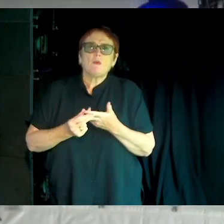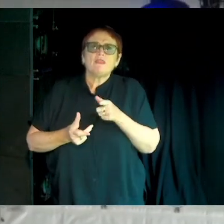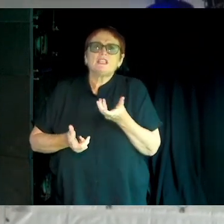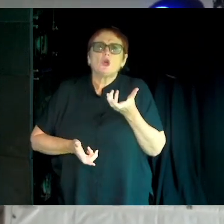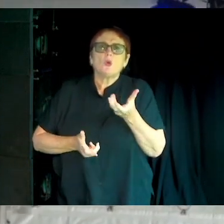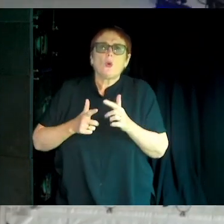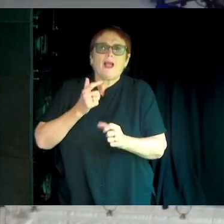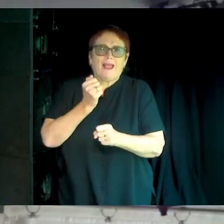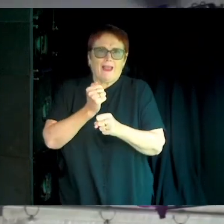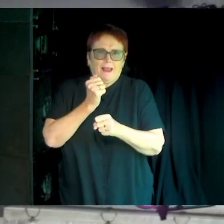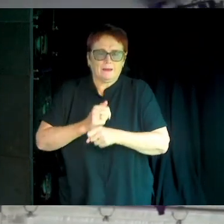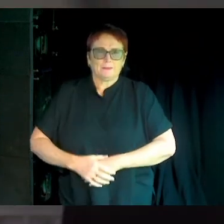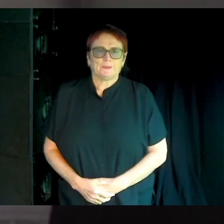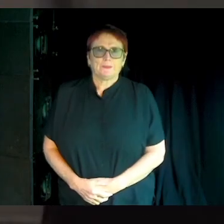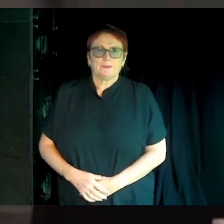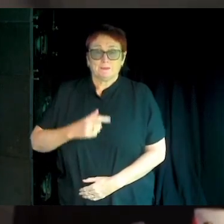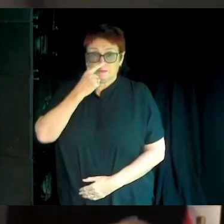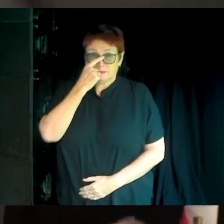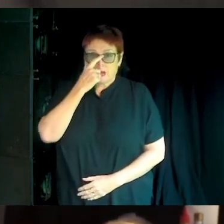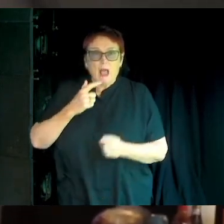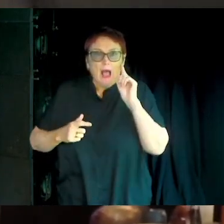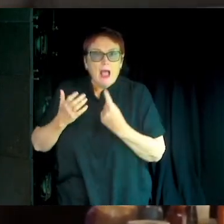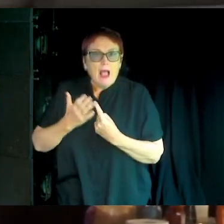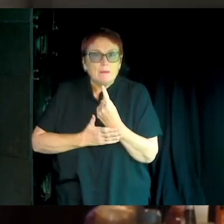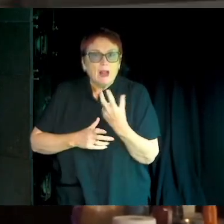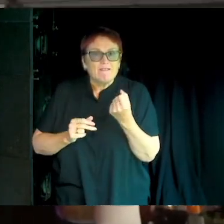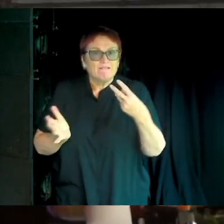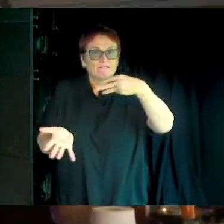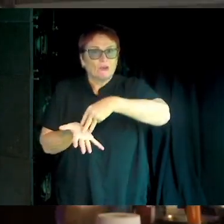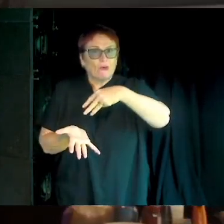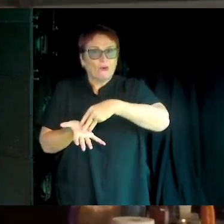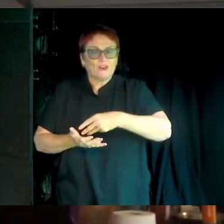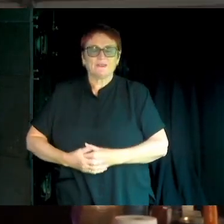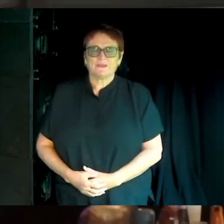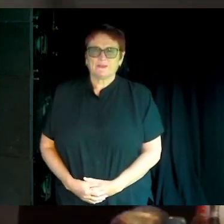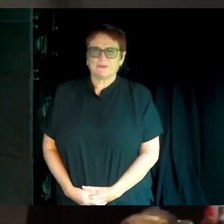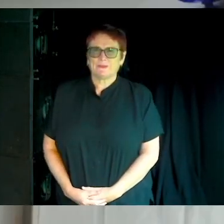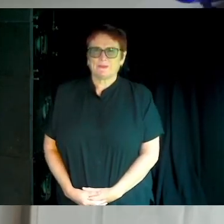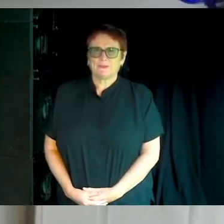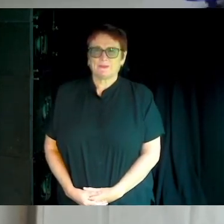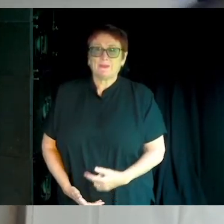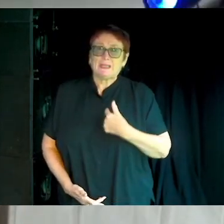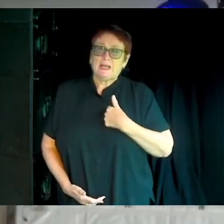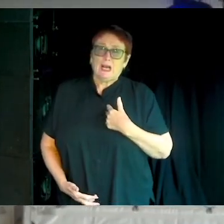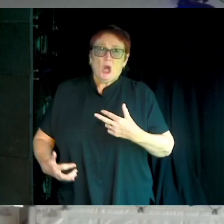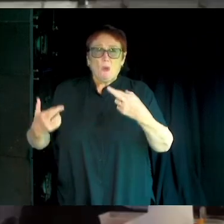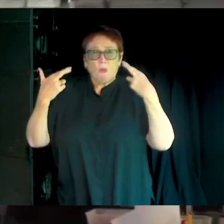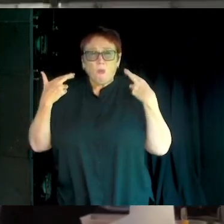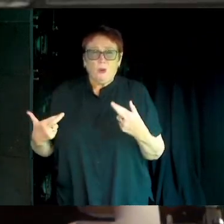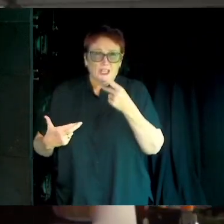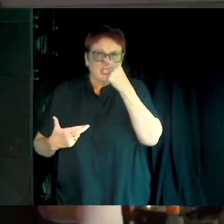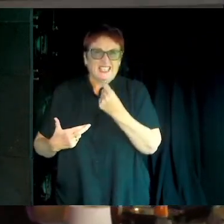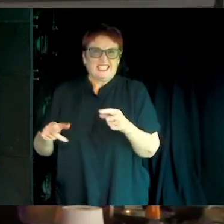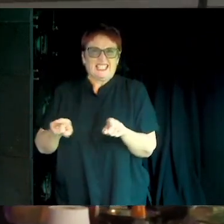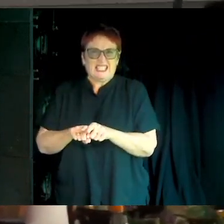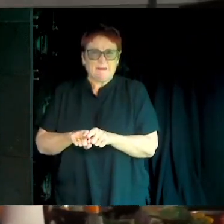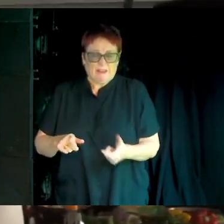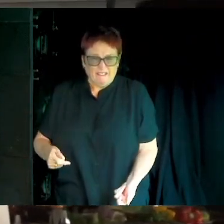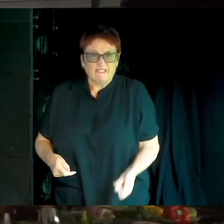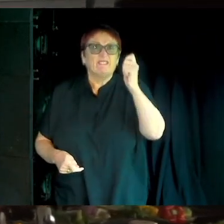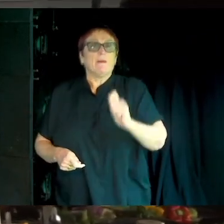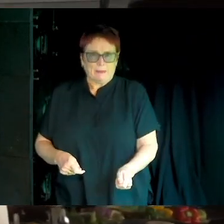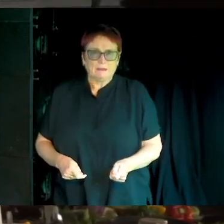ah and look what I have a fork I wish I wish I could do at the end but I just don't want to make